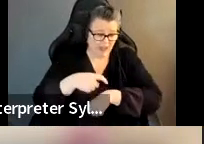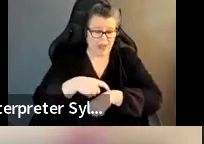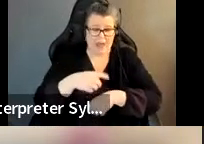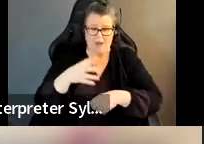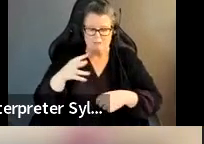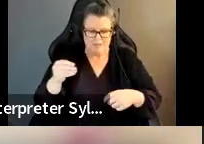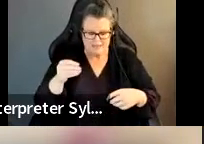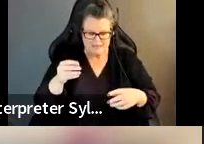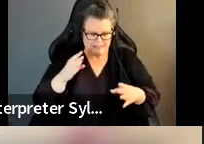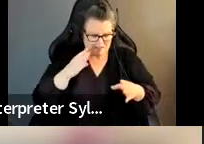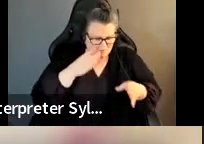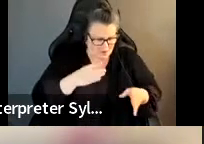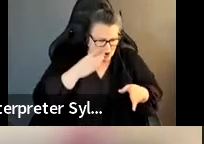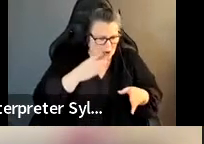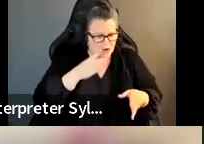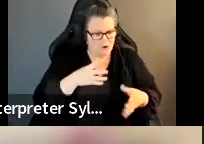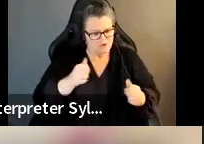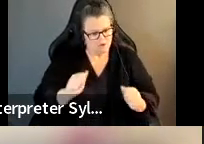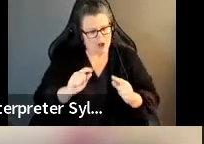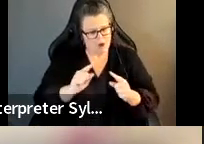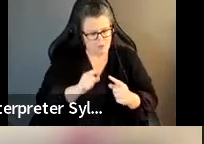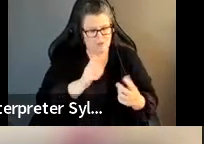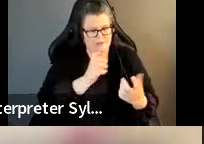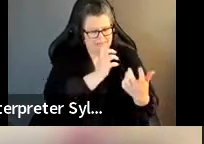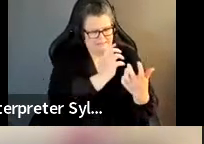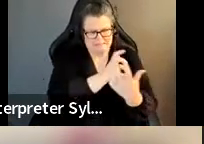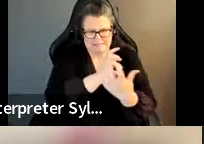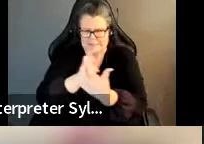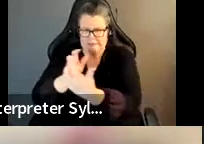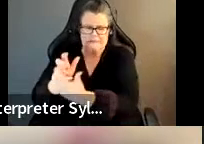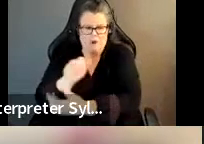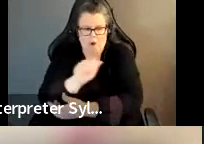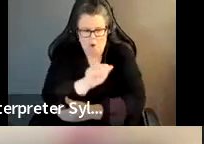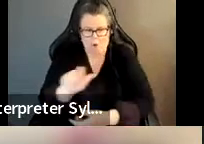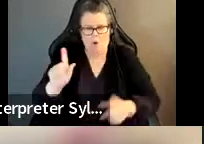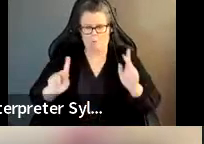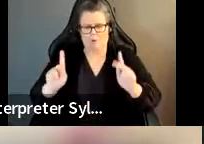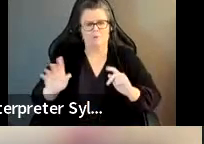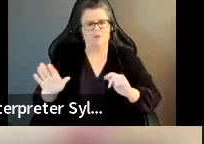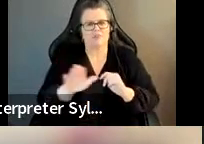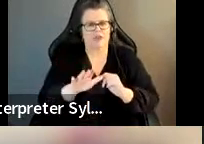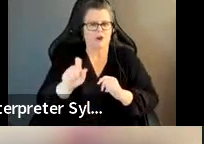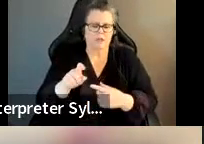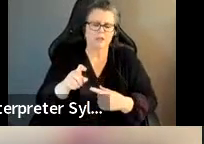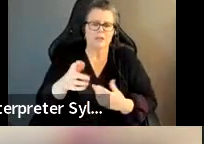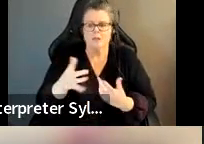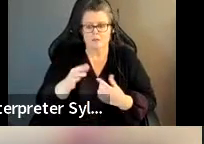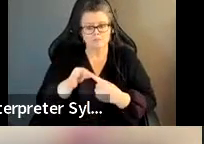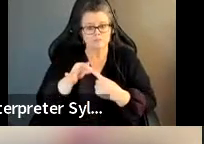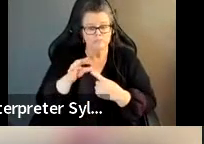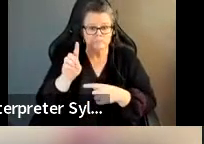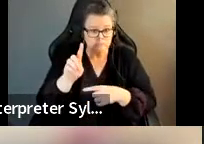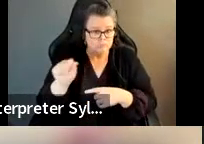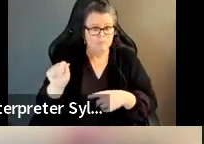to meet the needs of everyone, certainly those that deal with disabilities, all shapes and